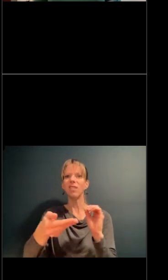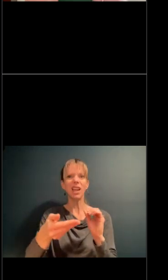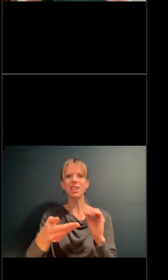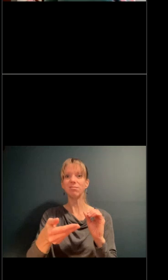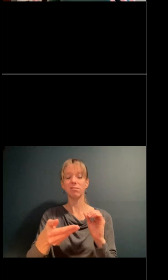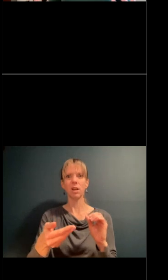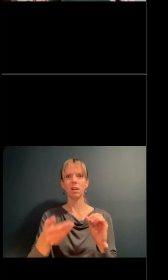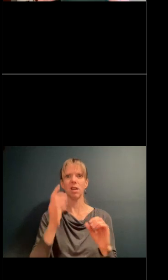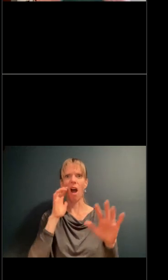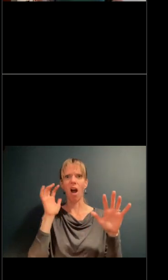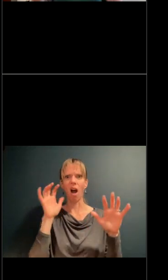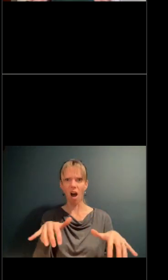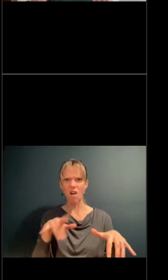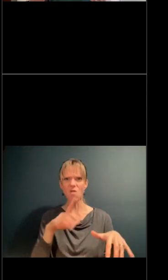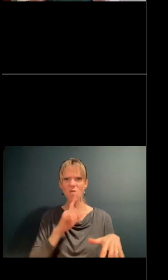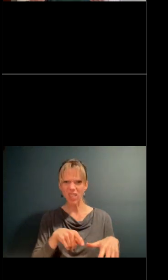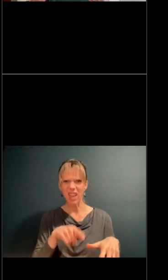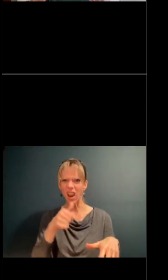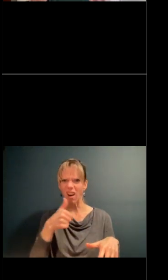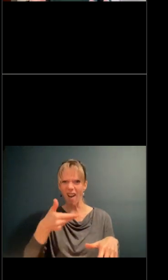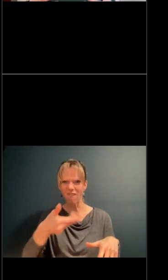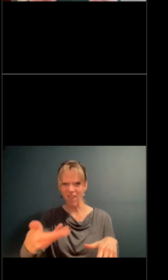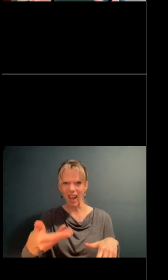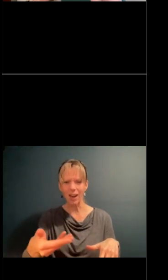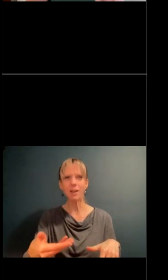I think for communities, what we are encouraging them to do is be more